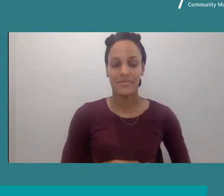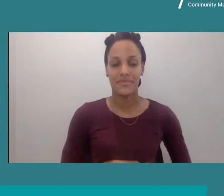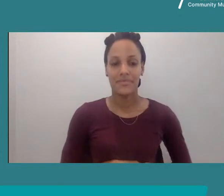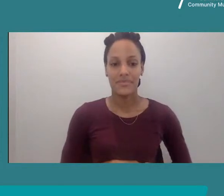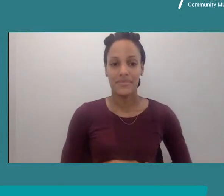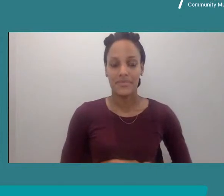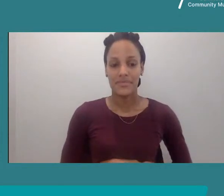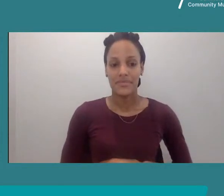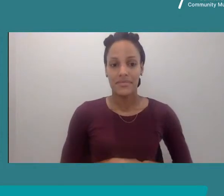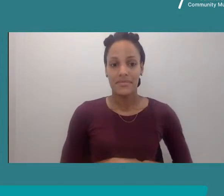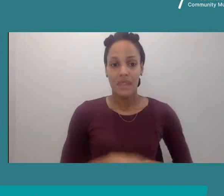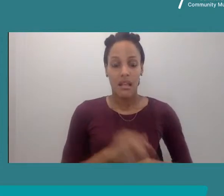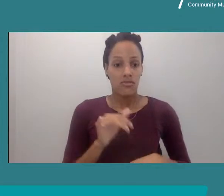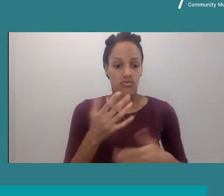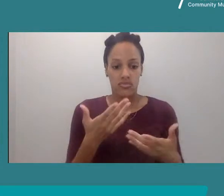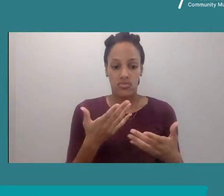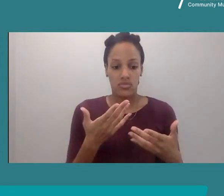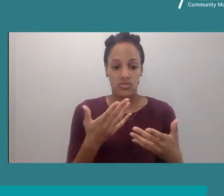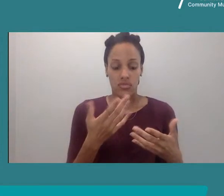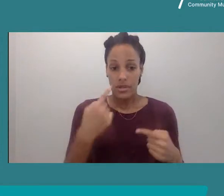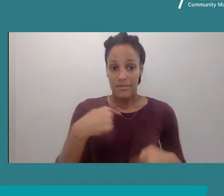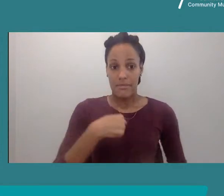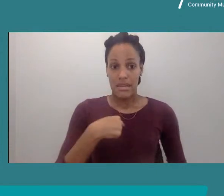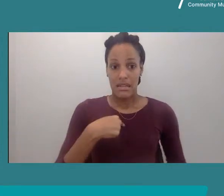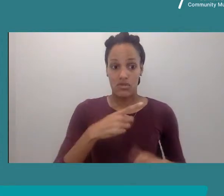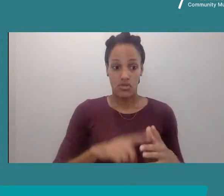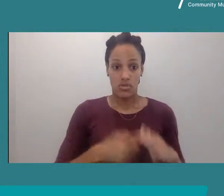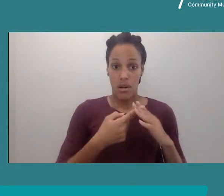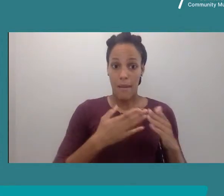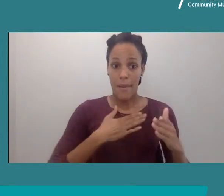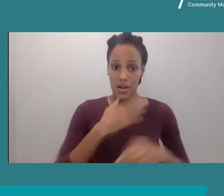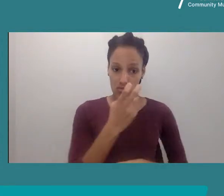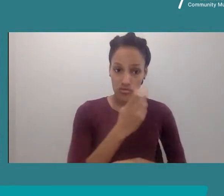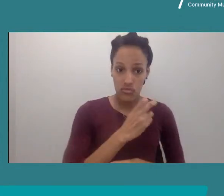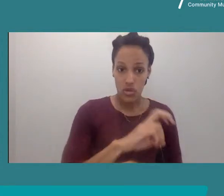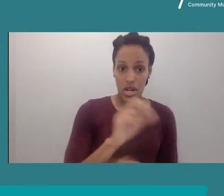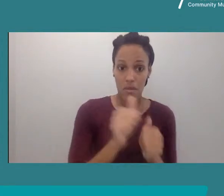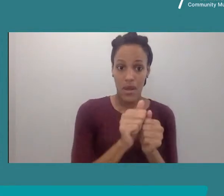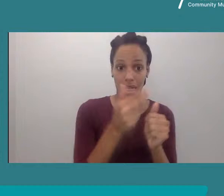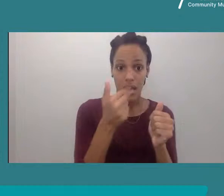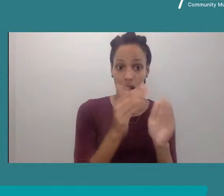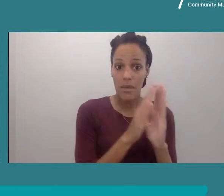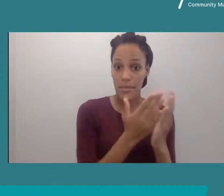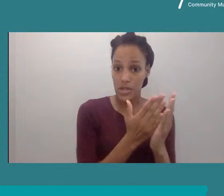That is the beginning of my journey into the world of comics, really looking at comics